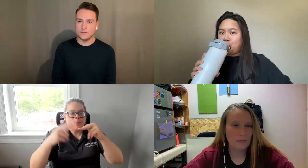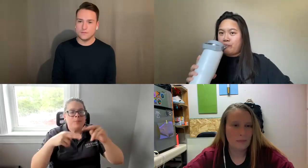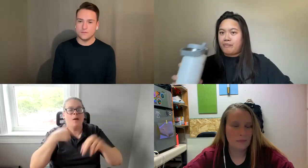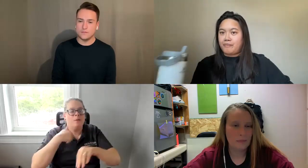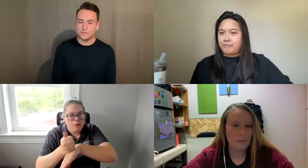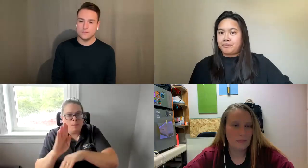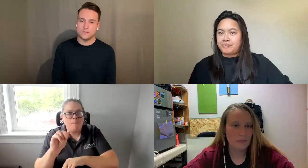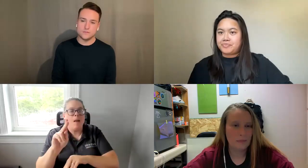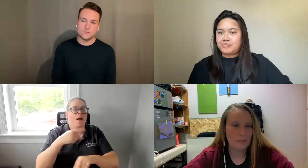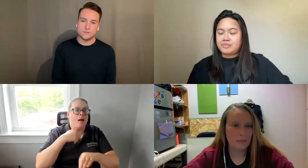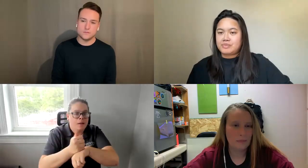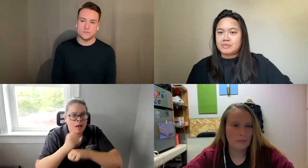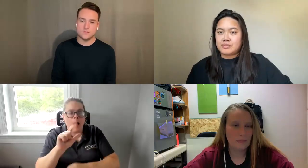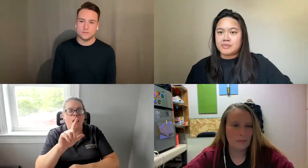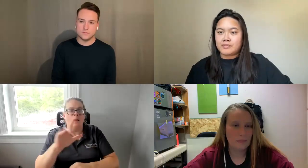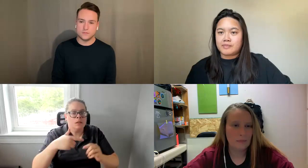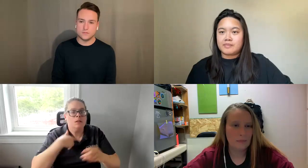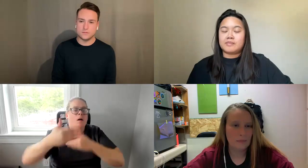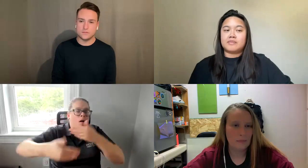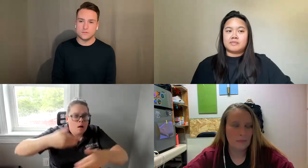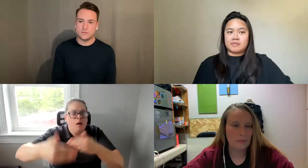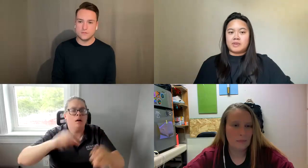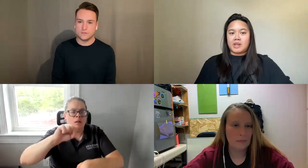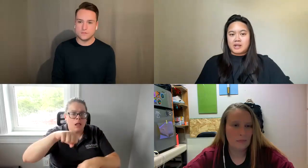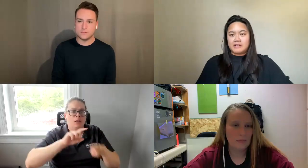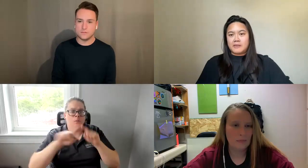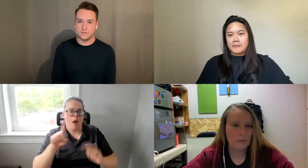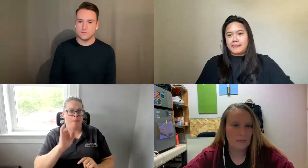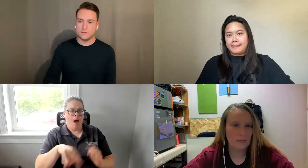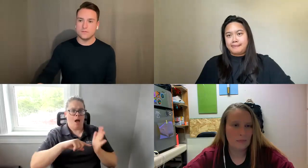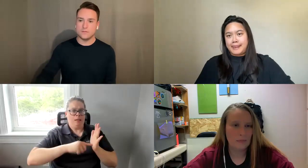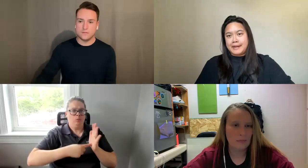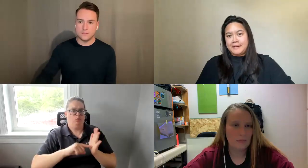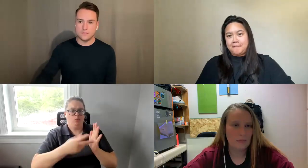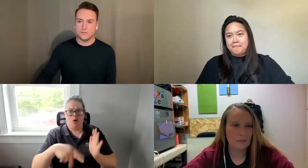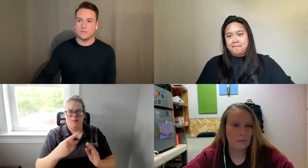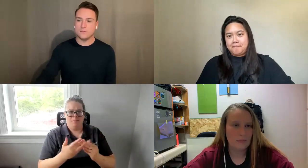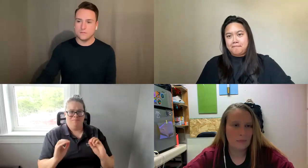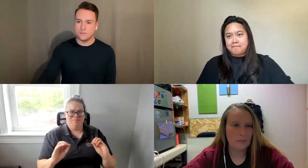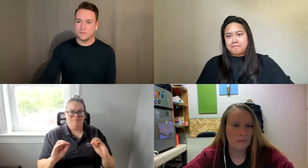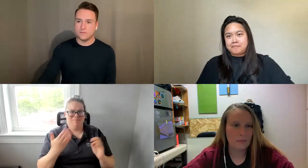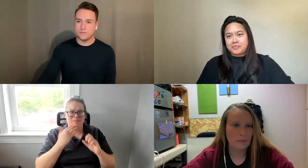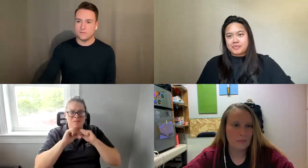And using my computer to build from there I created a lot of different opportunities for that.